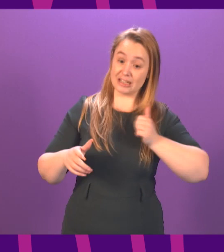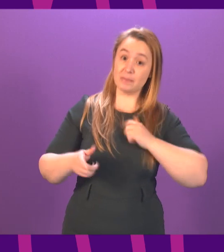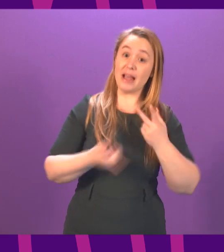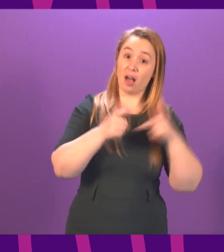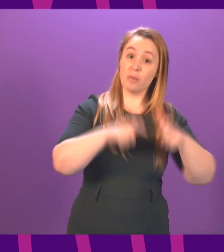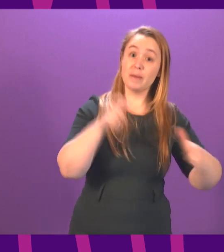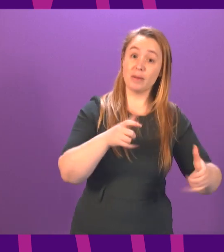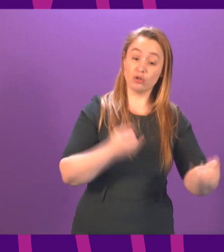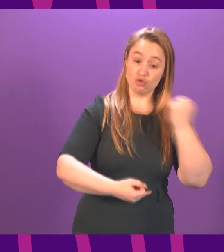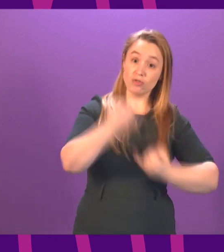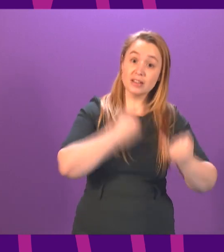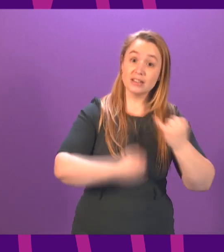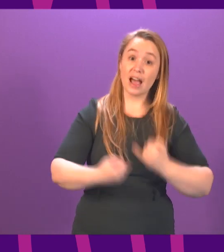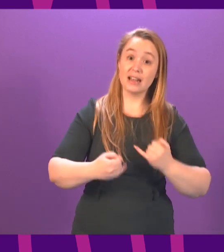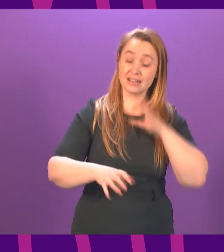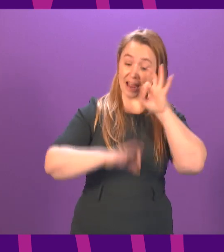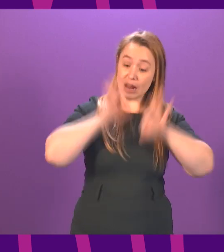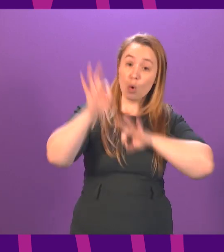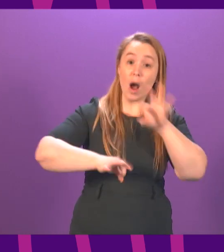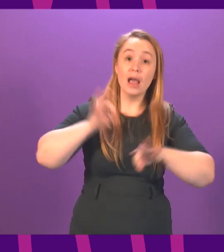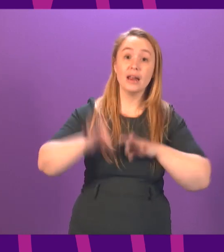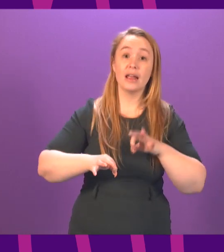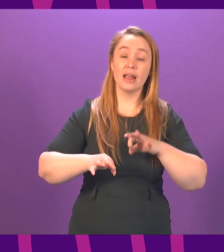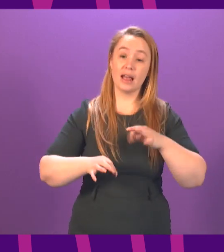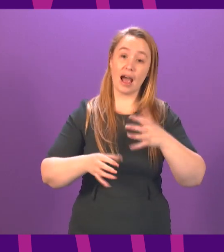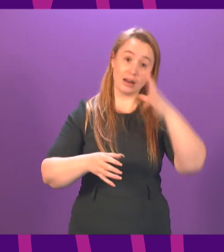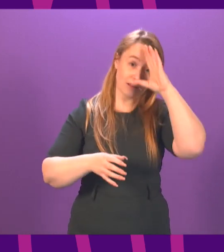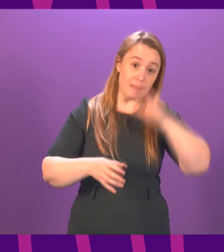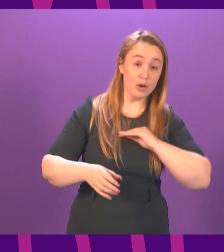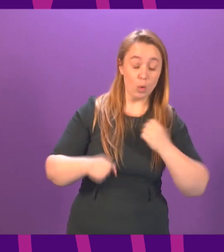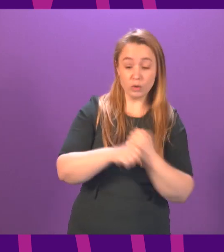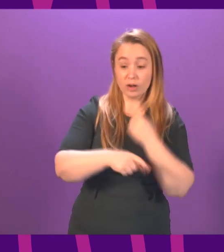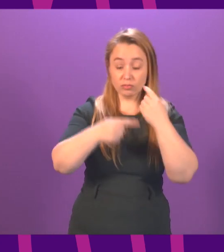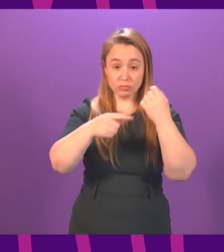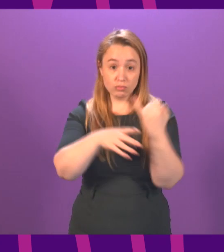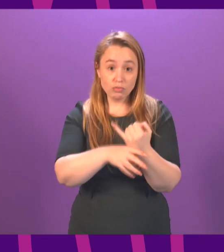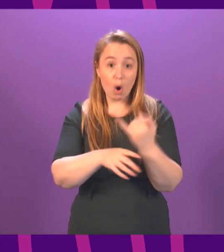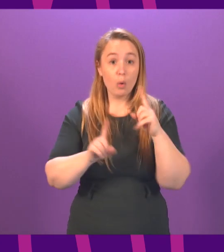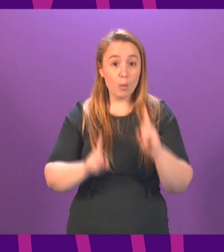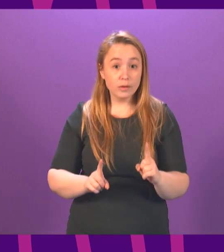a full public inquiry into all those issues is necessary and appropriate. Patrick Harvie: